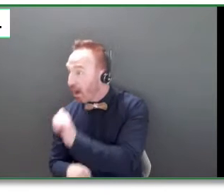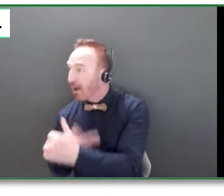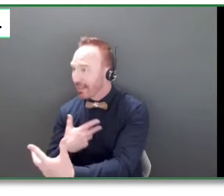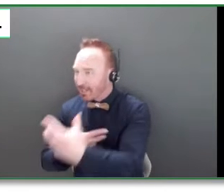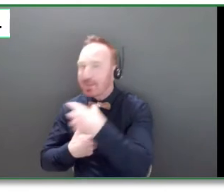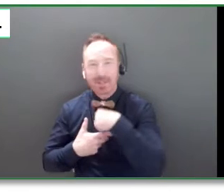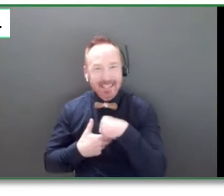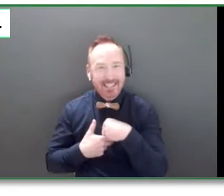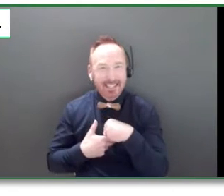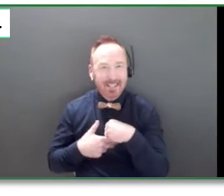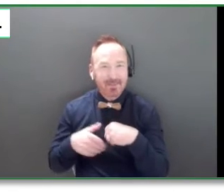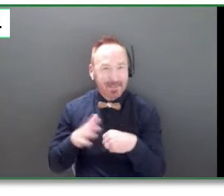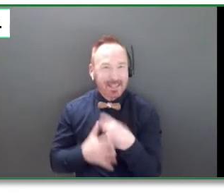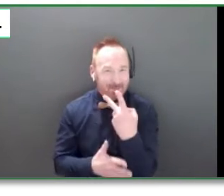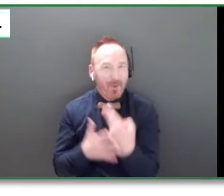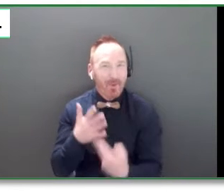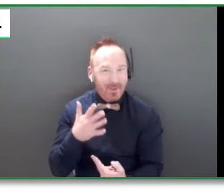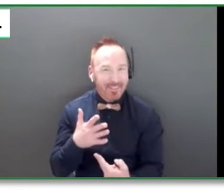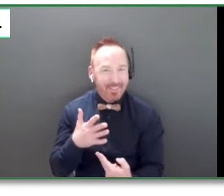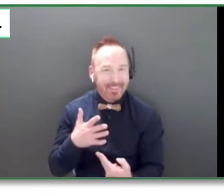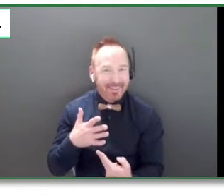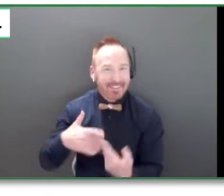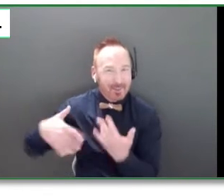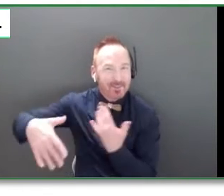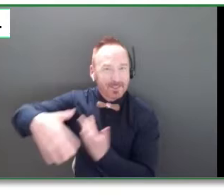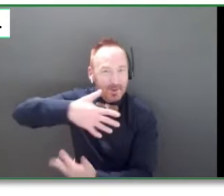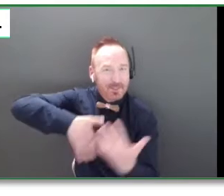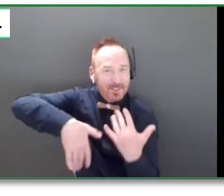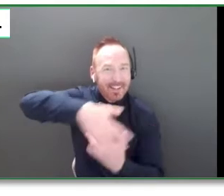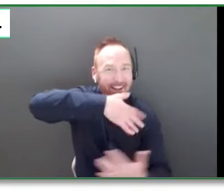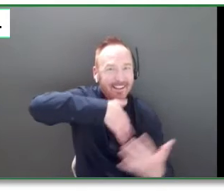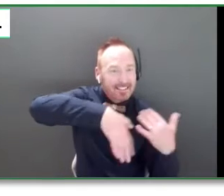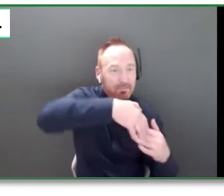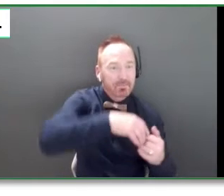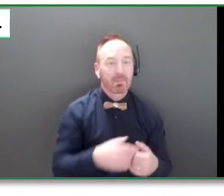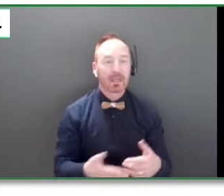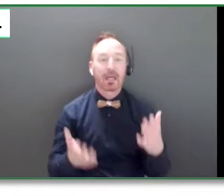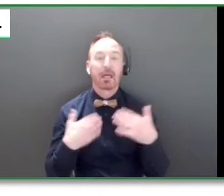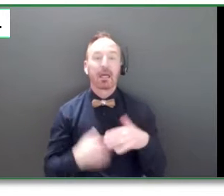So trail systems and services